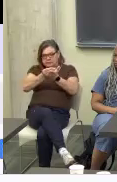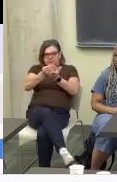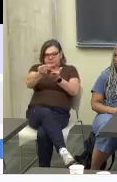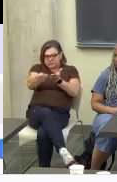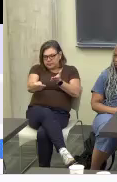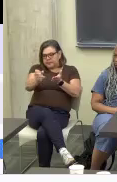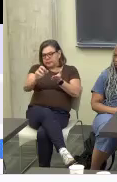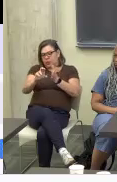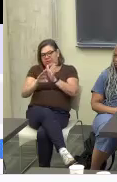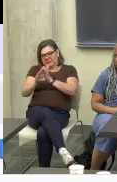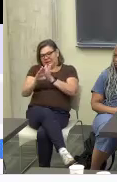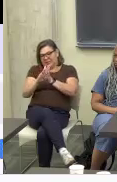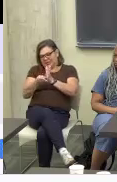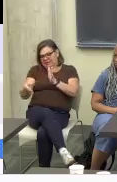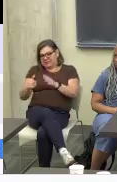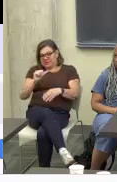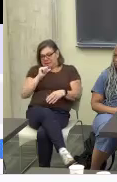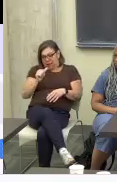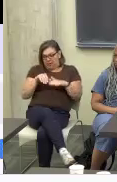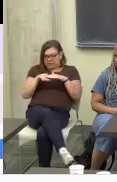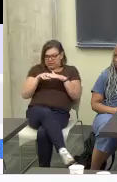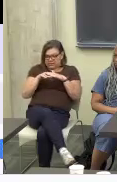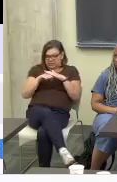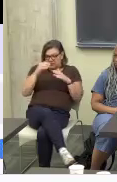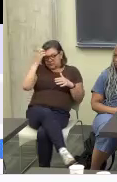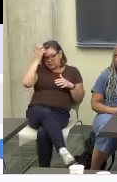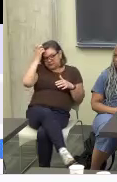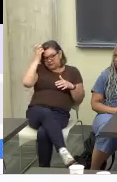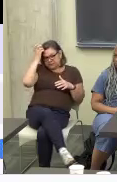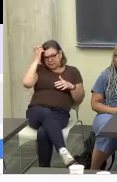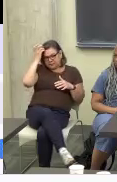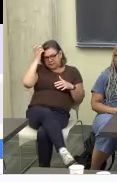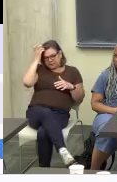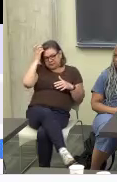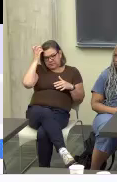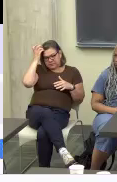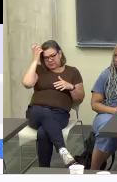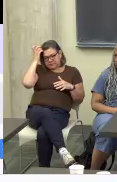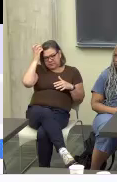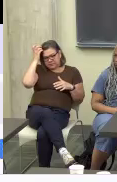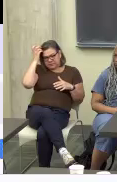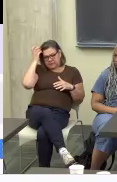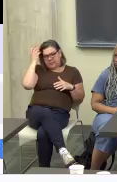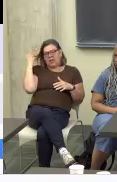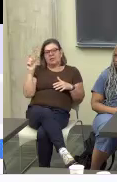something that's not accessible what is that they need to be able to have leadership in the